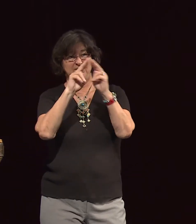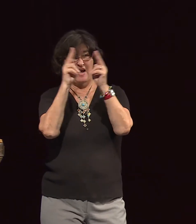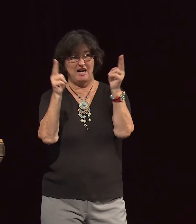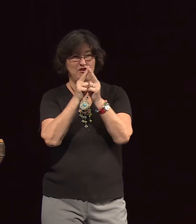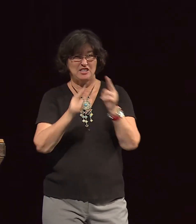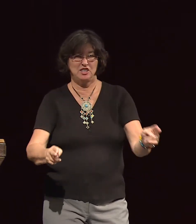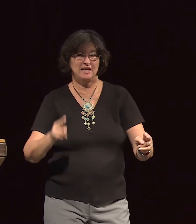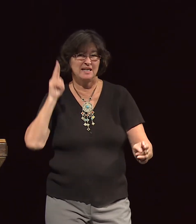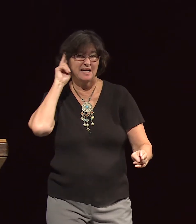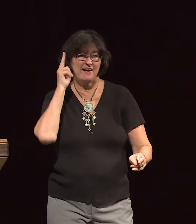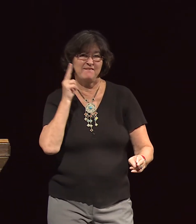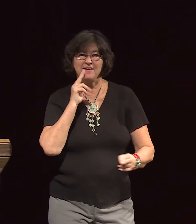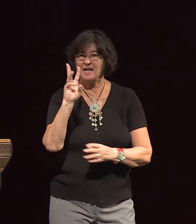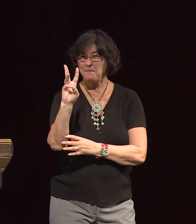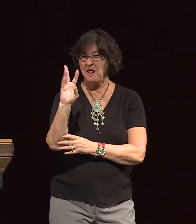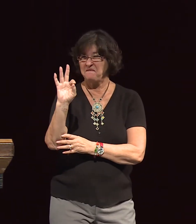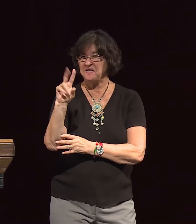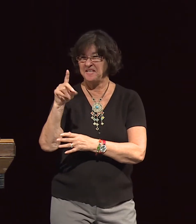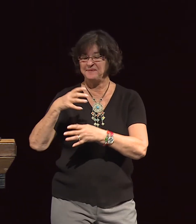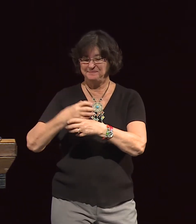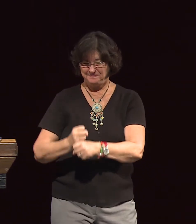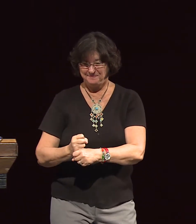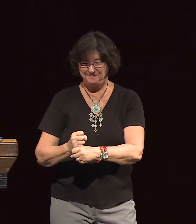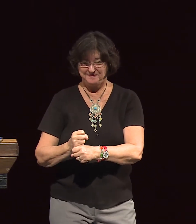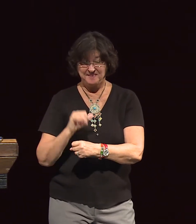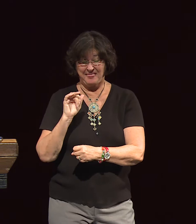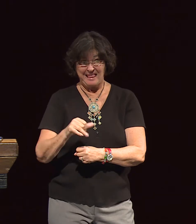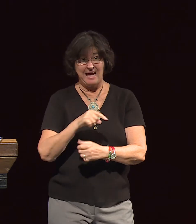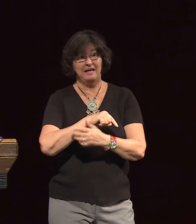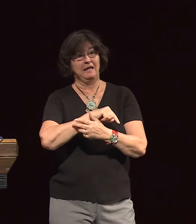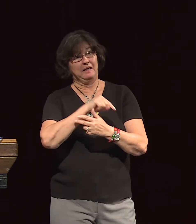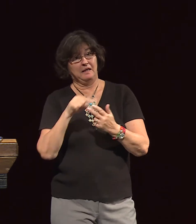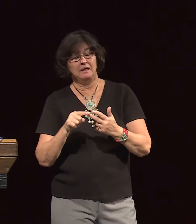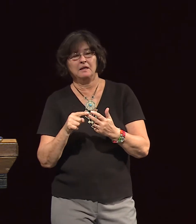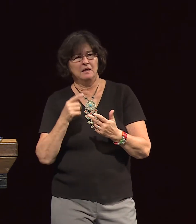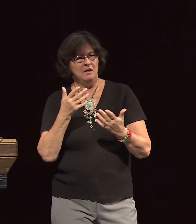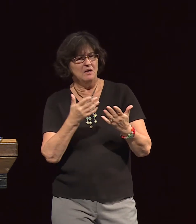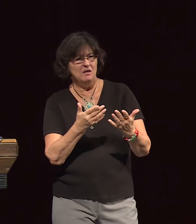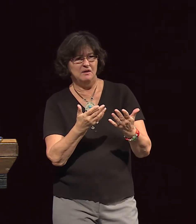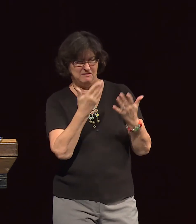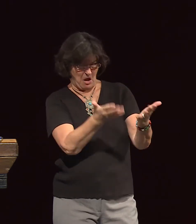by the World Federation of the Deaf, WFD.